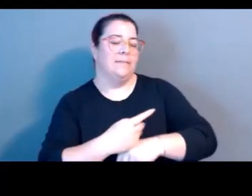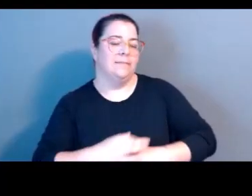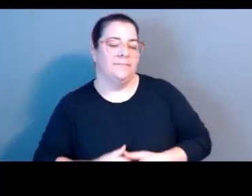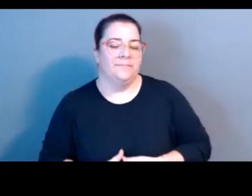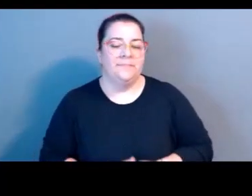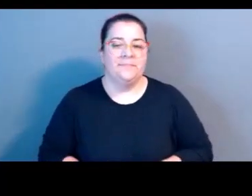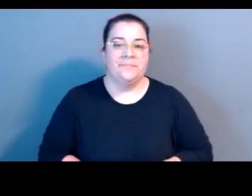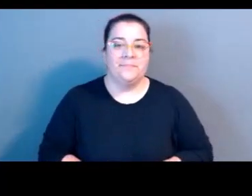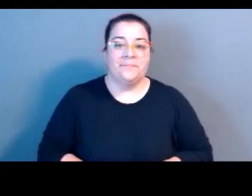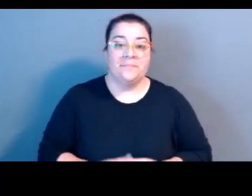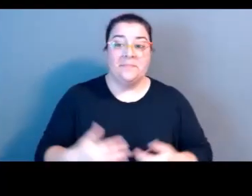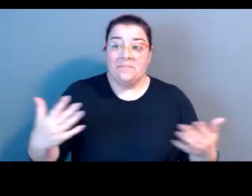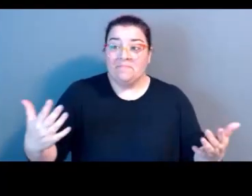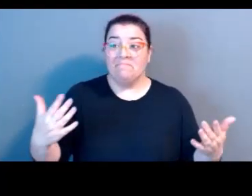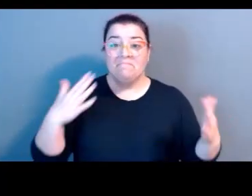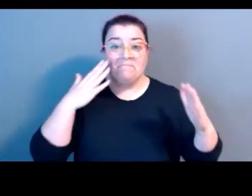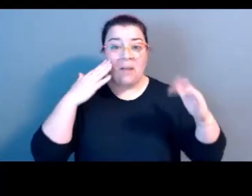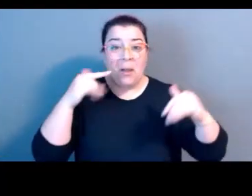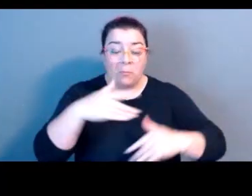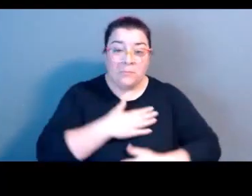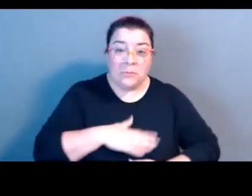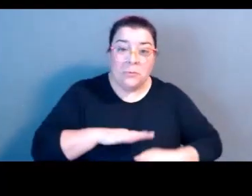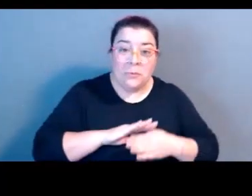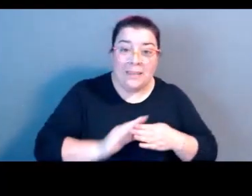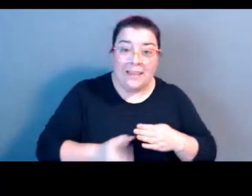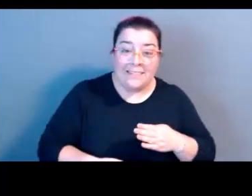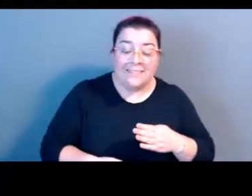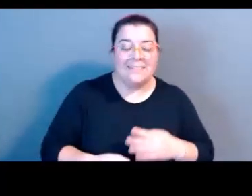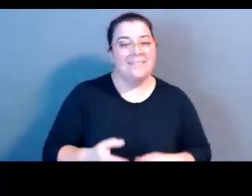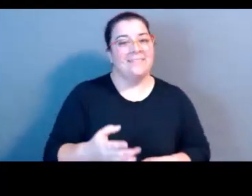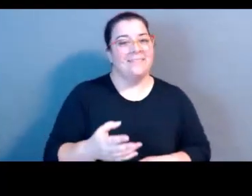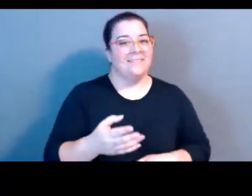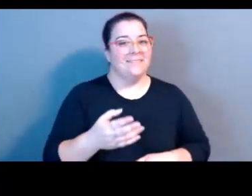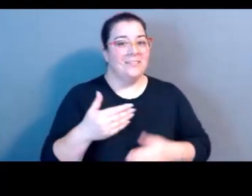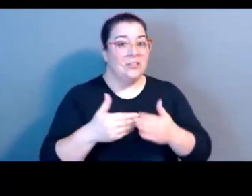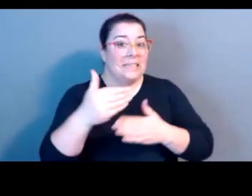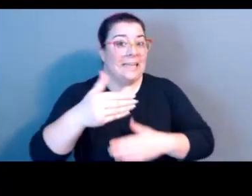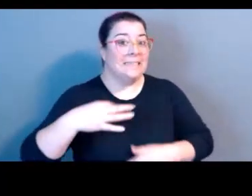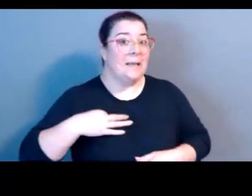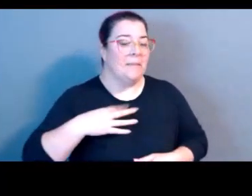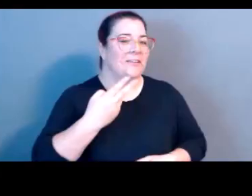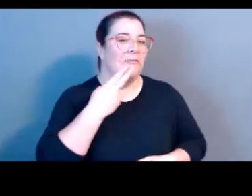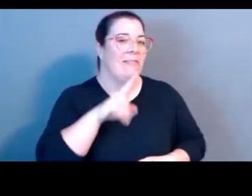We hope you have a beautiful weekend, and good luck on your next application. Thank you so much.